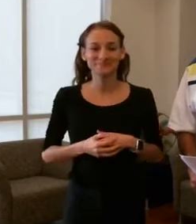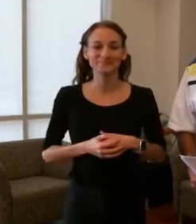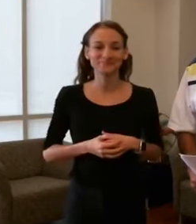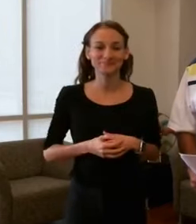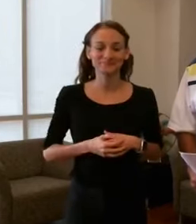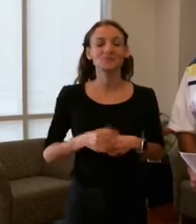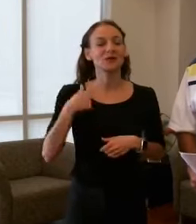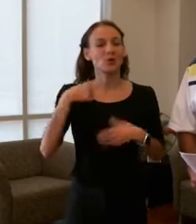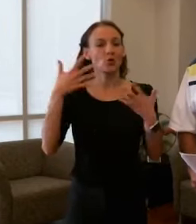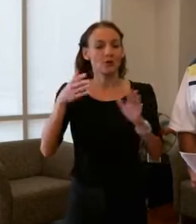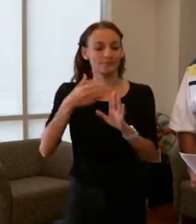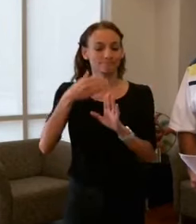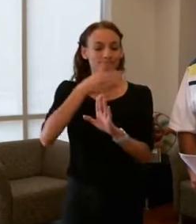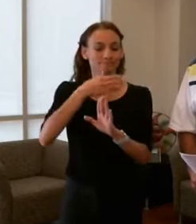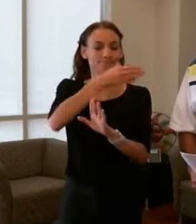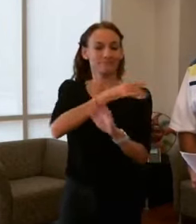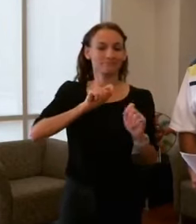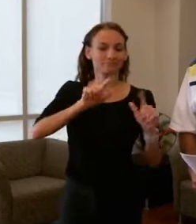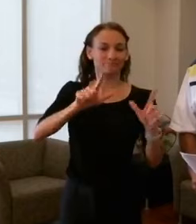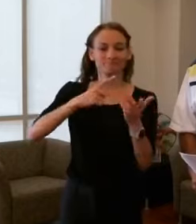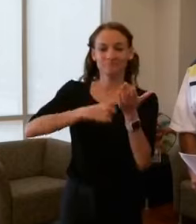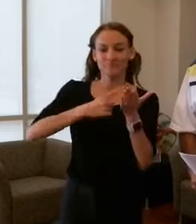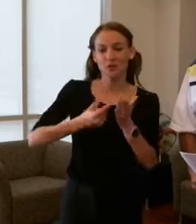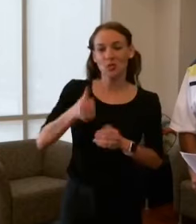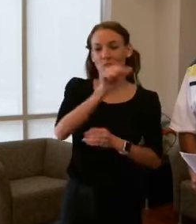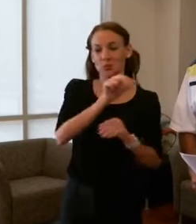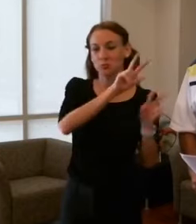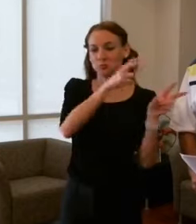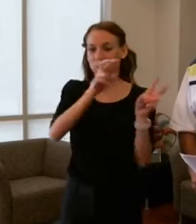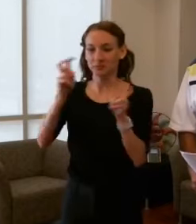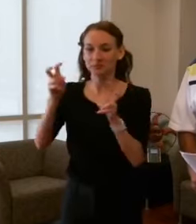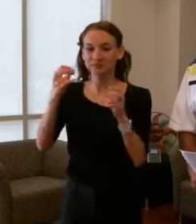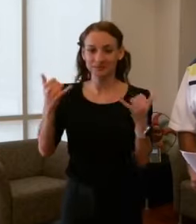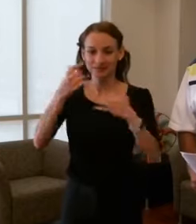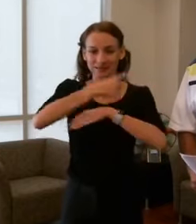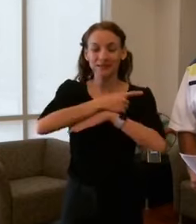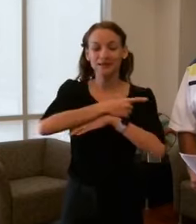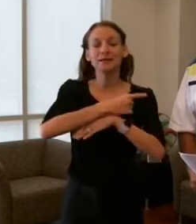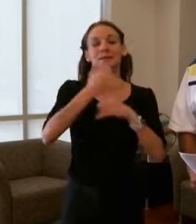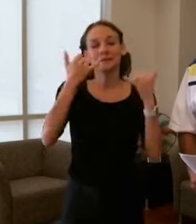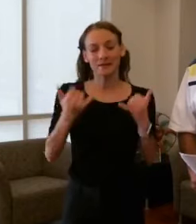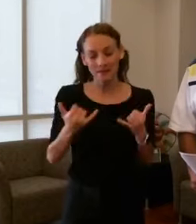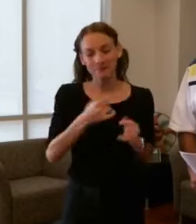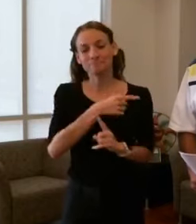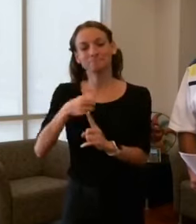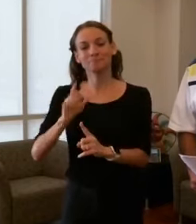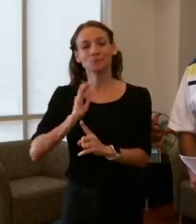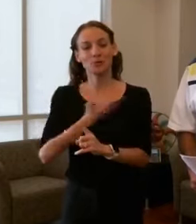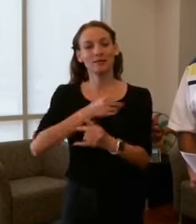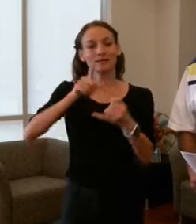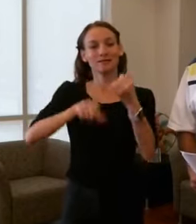We already covered several topics through Facebook Live today, and we're coming to you with a final segment